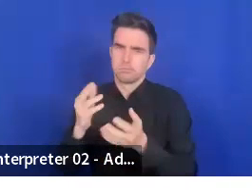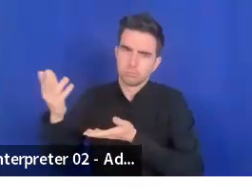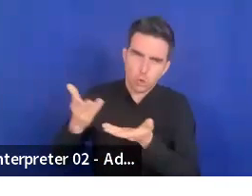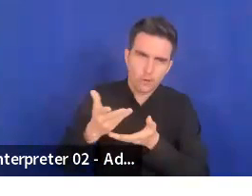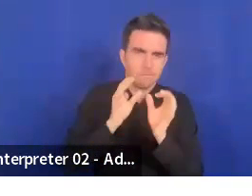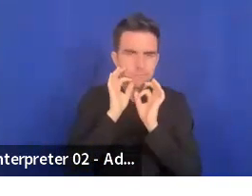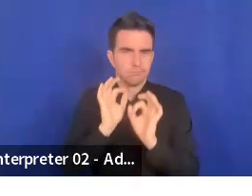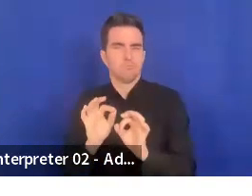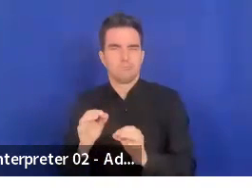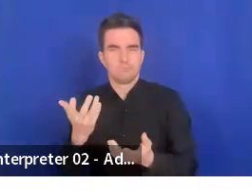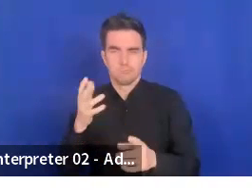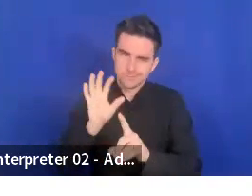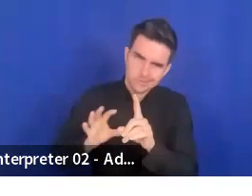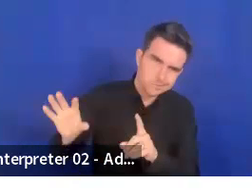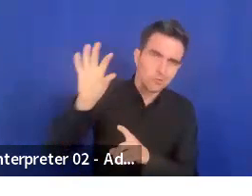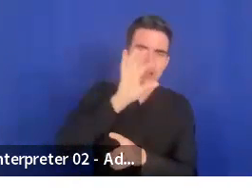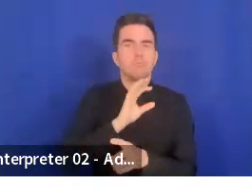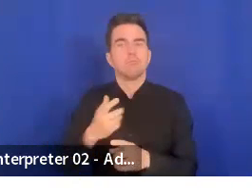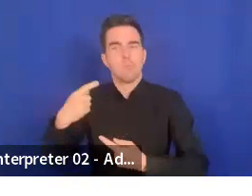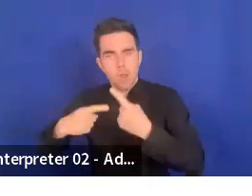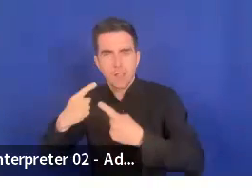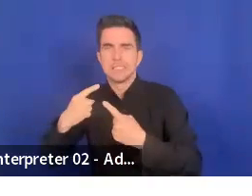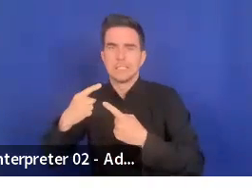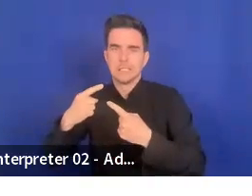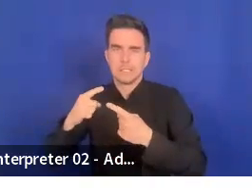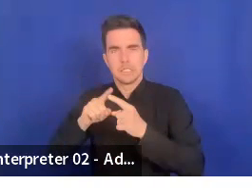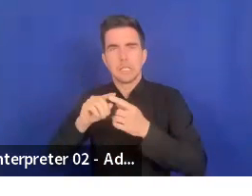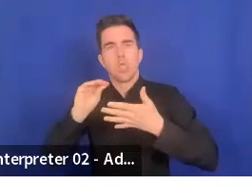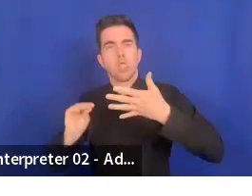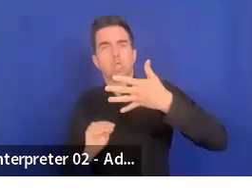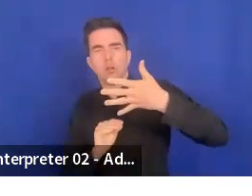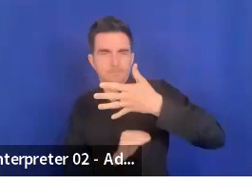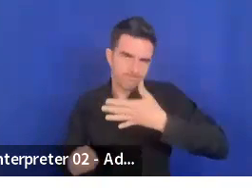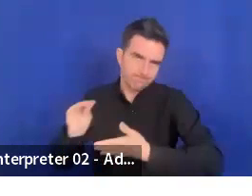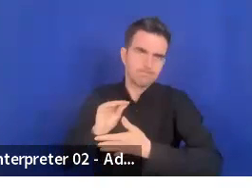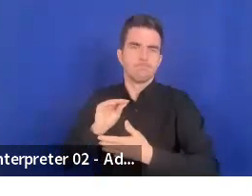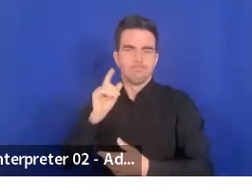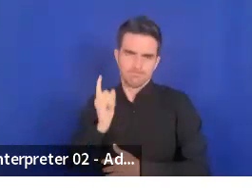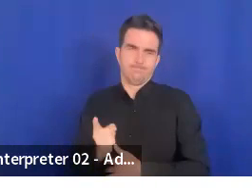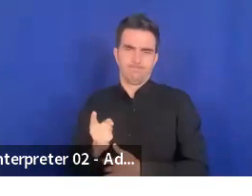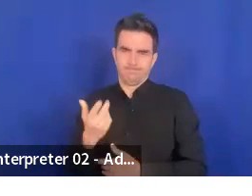If you take a chance or get a chance to look at the Action Agenda, you will see this laid